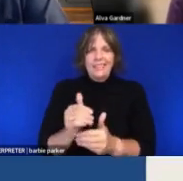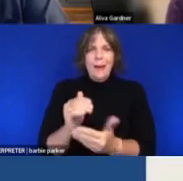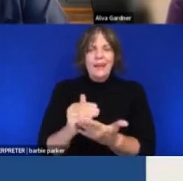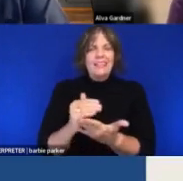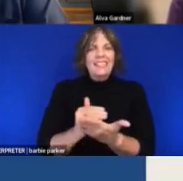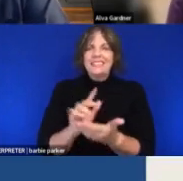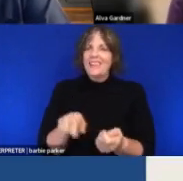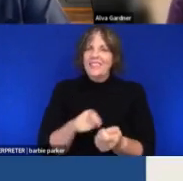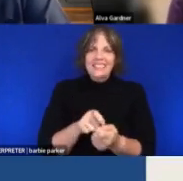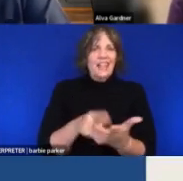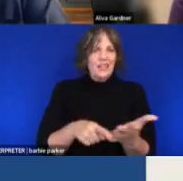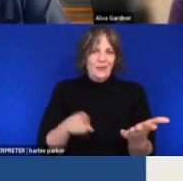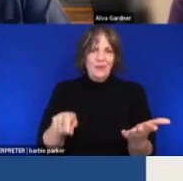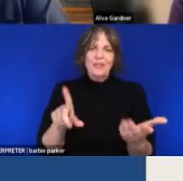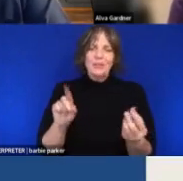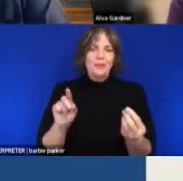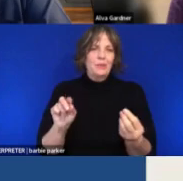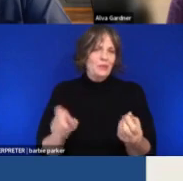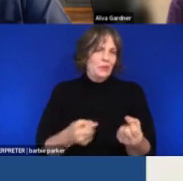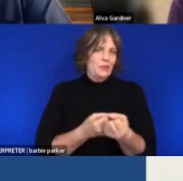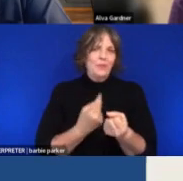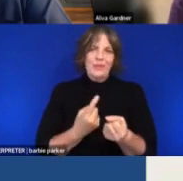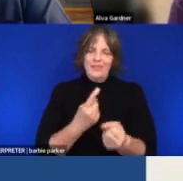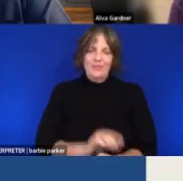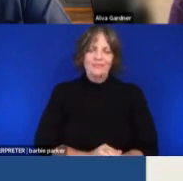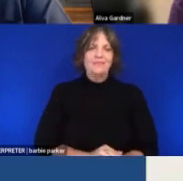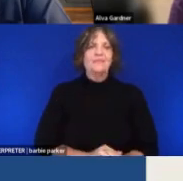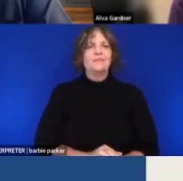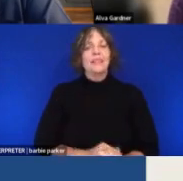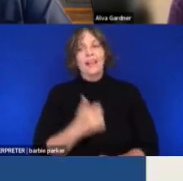should be doing to support someone. Like Bob said, it's